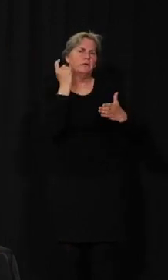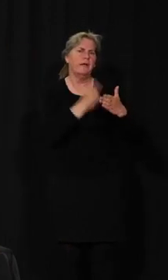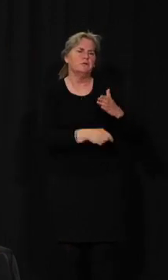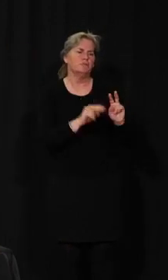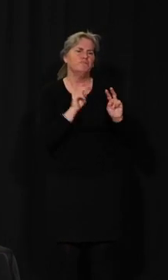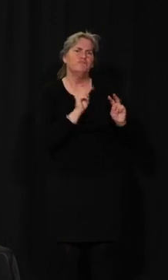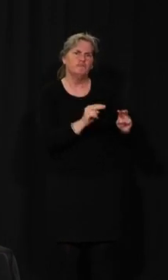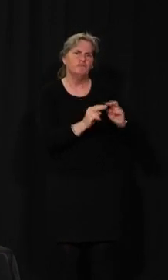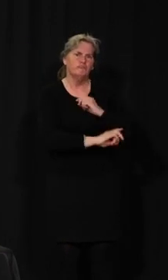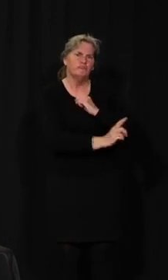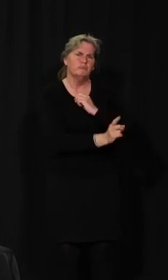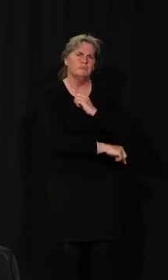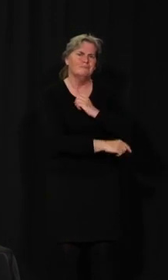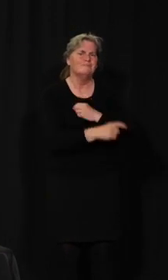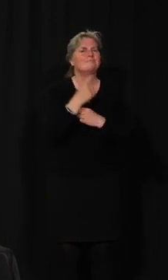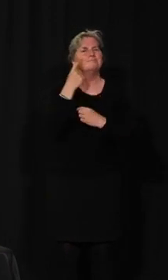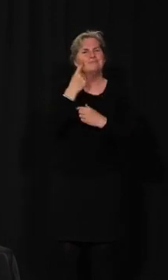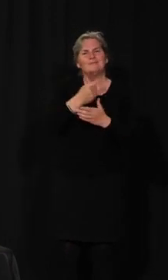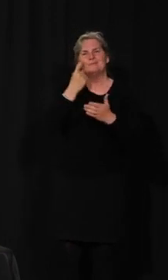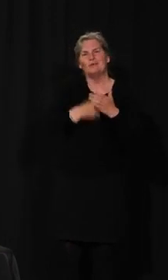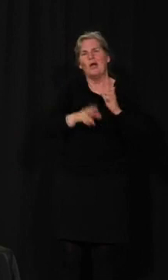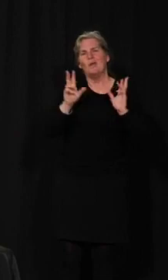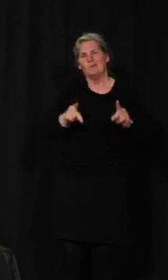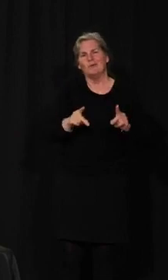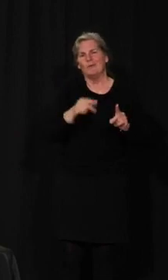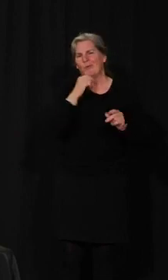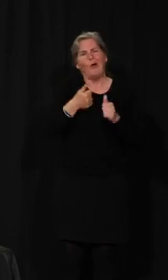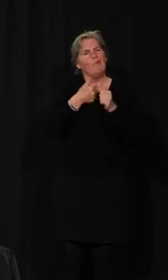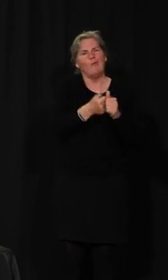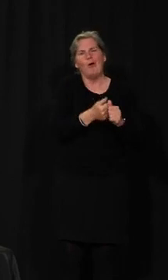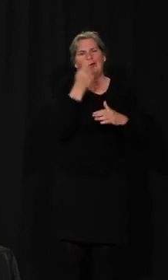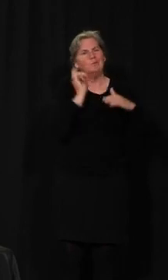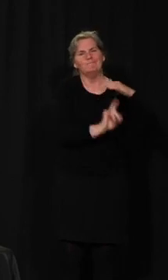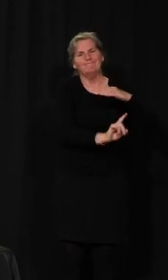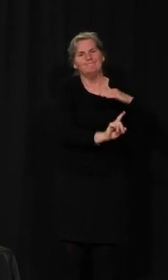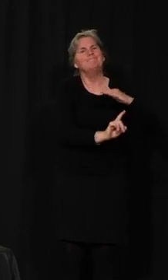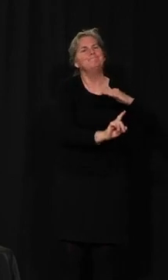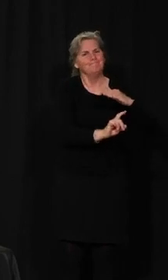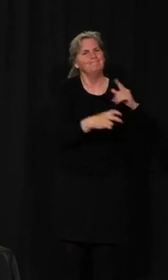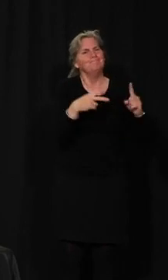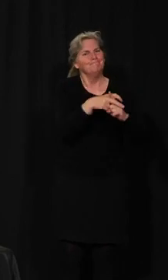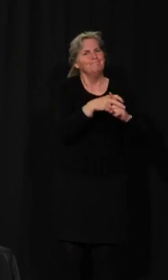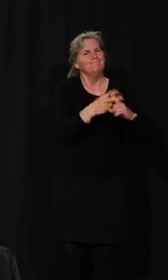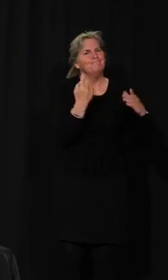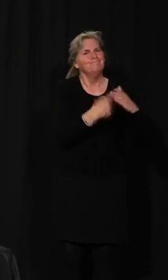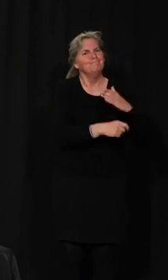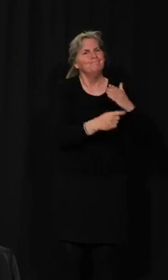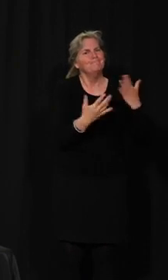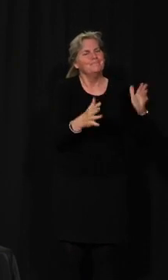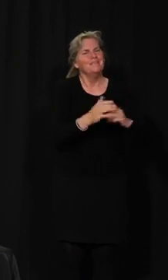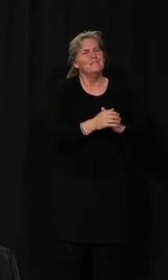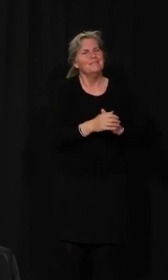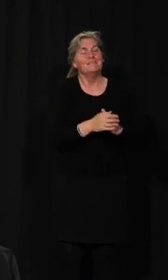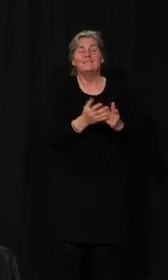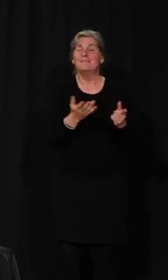We recently find another individual for not following tht order. Yukoners, we are not out of the